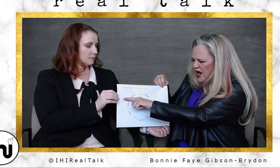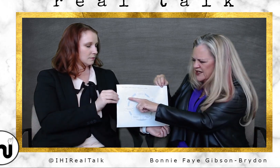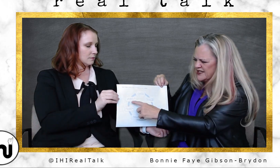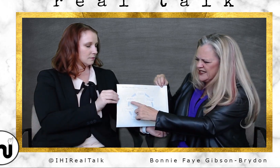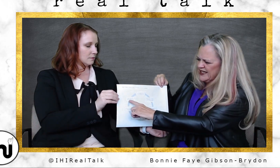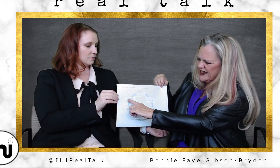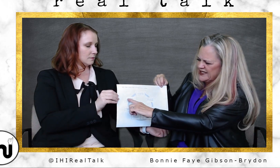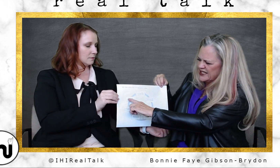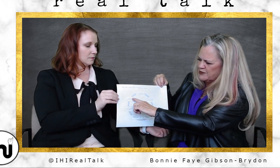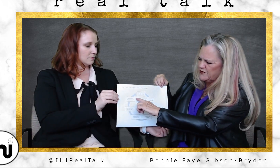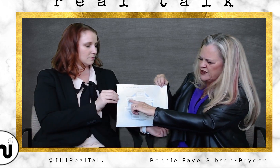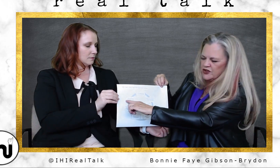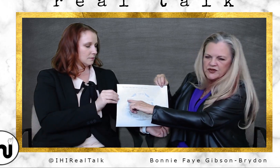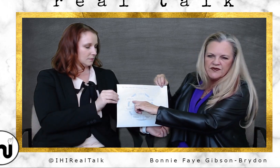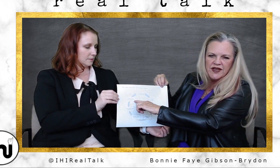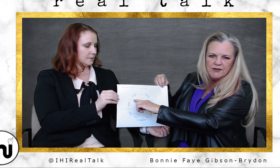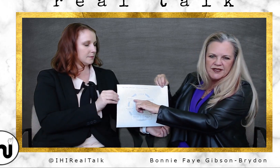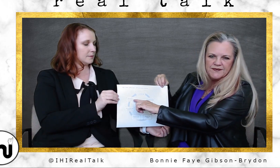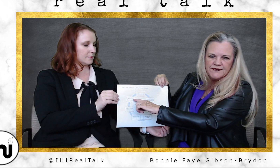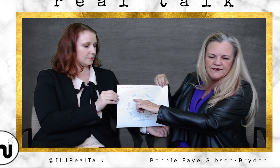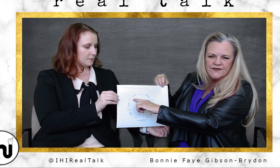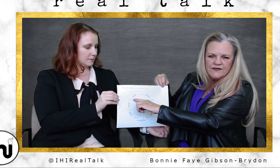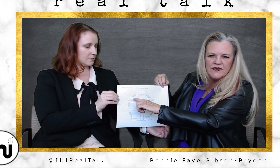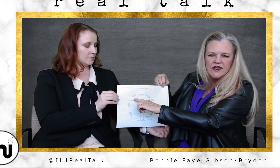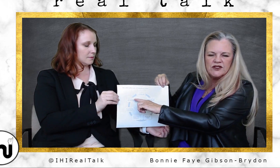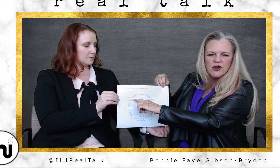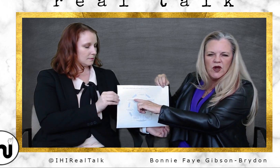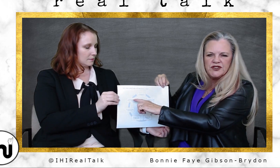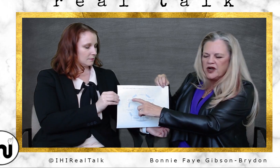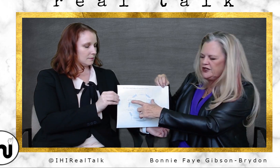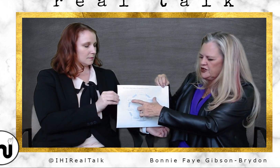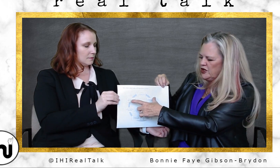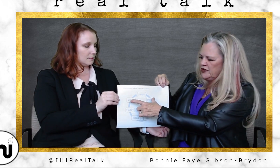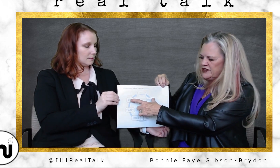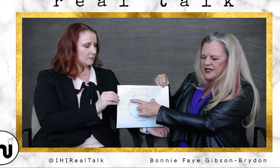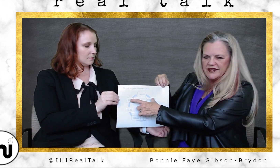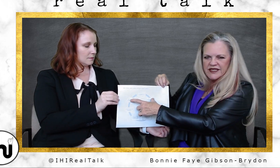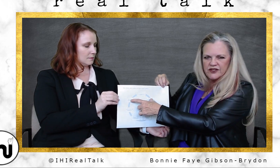it says Professional Development. So I started to notice that these